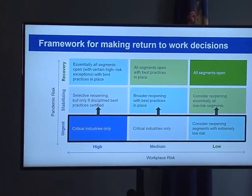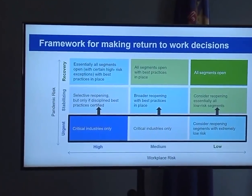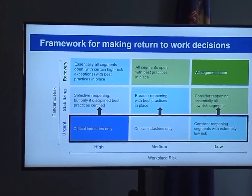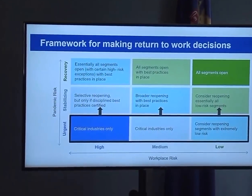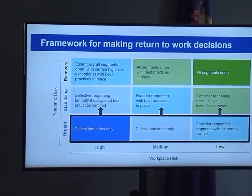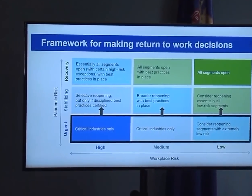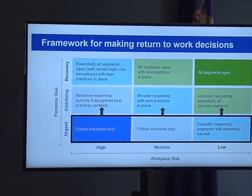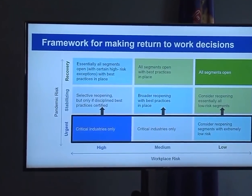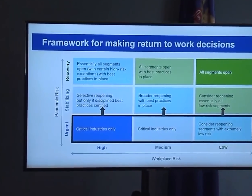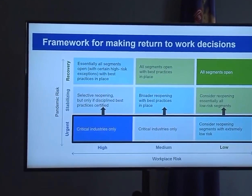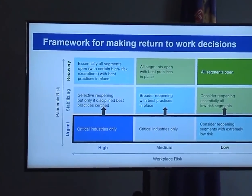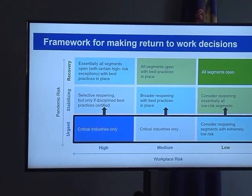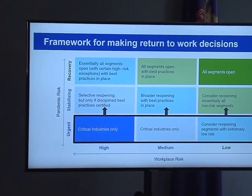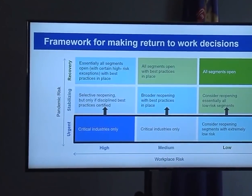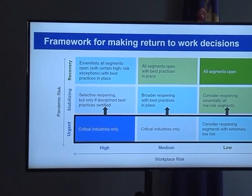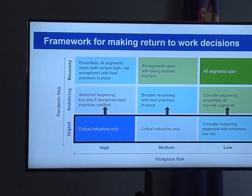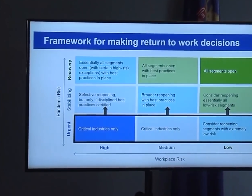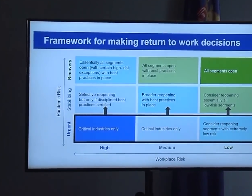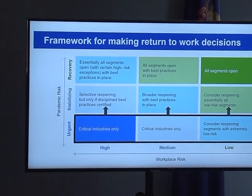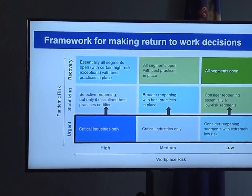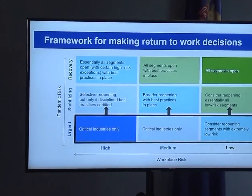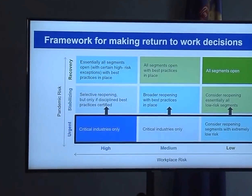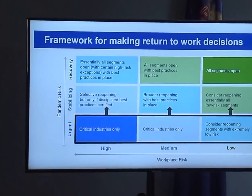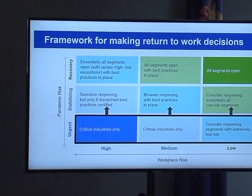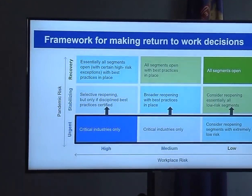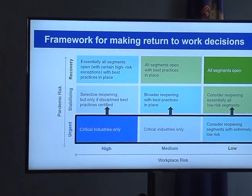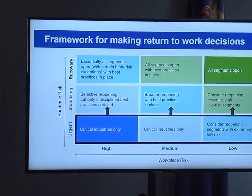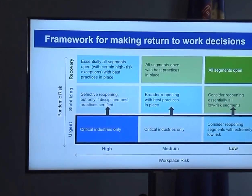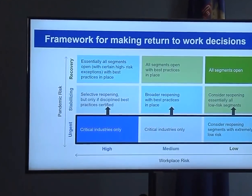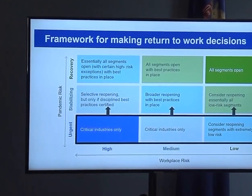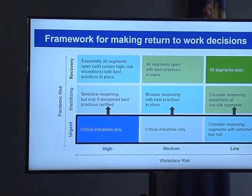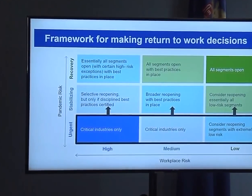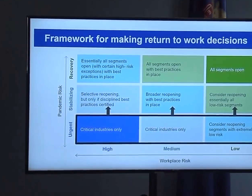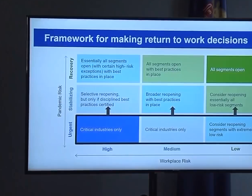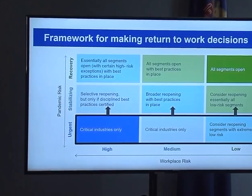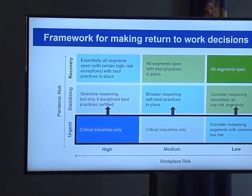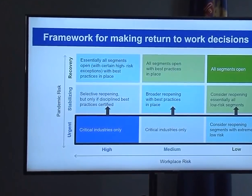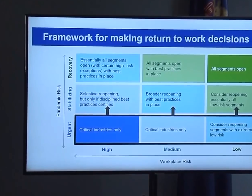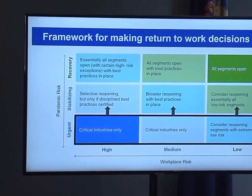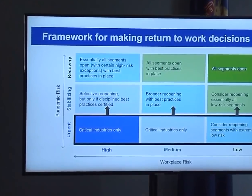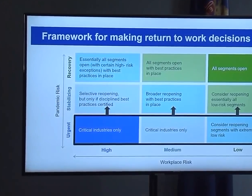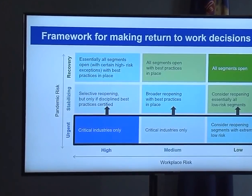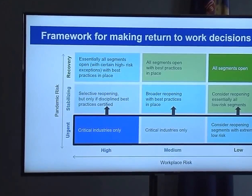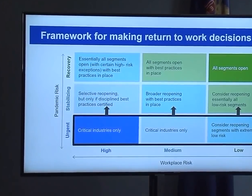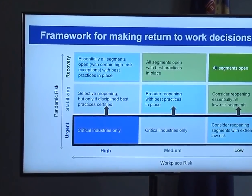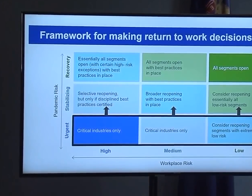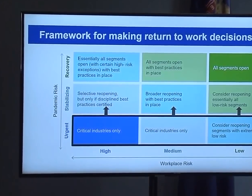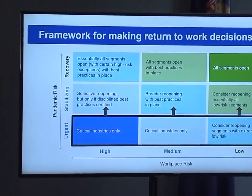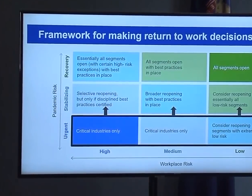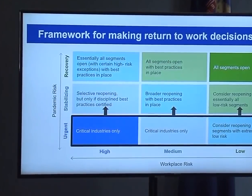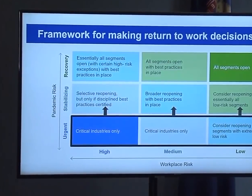THE LEFTAXIS IS A MEASURE OF THE RISK LEVEL OF THE EPIDEMIC FOR